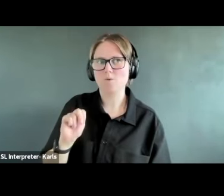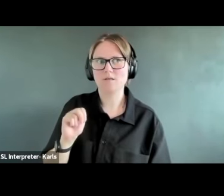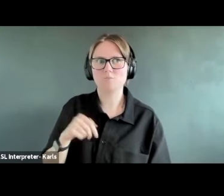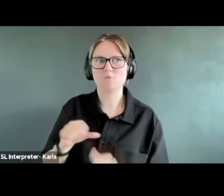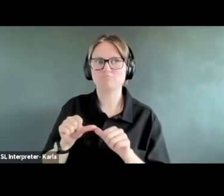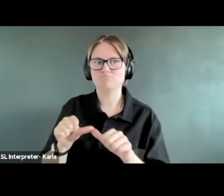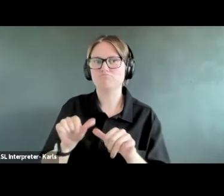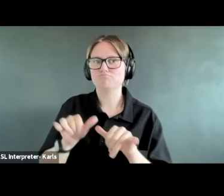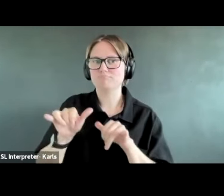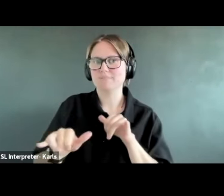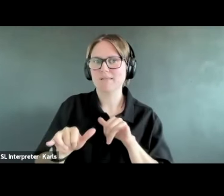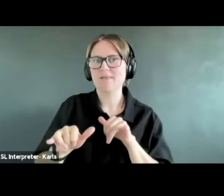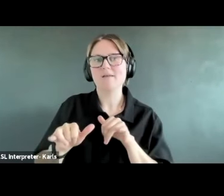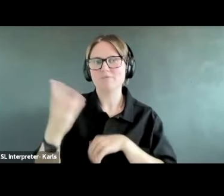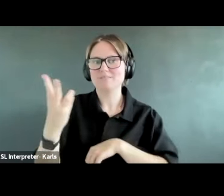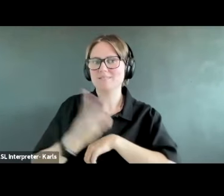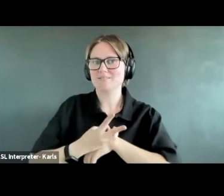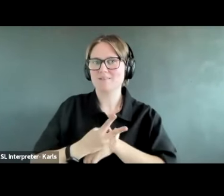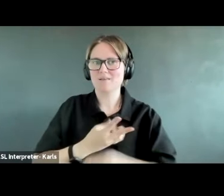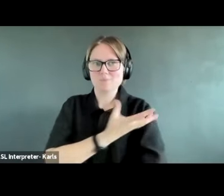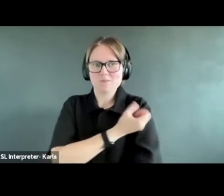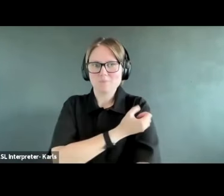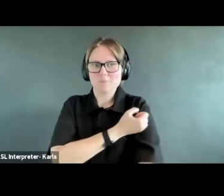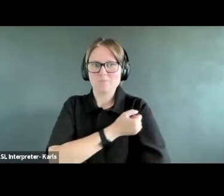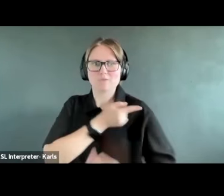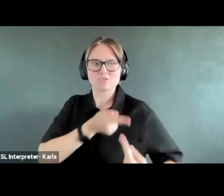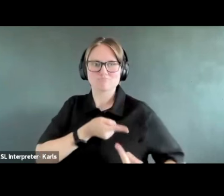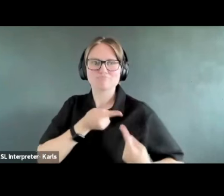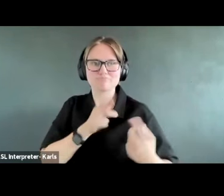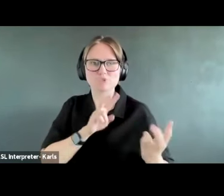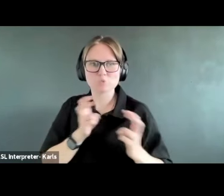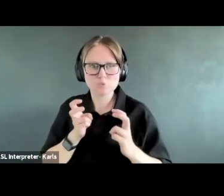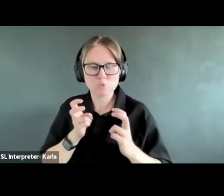36 weeks you know he tired very quickly at the